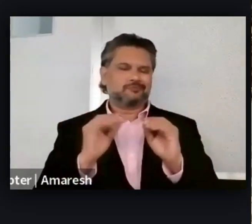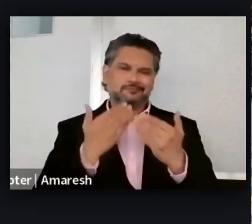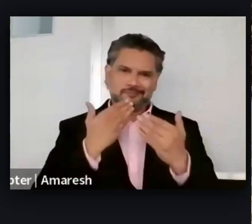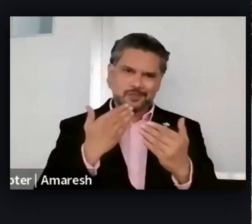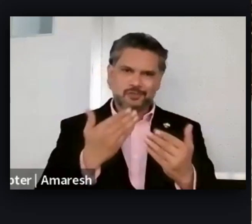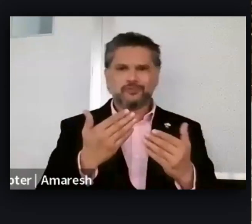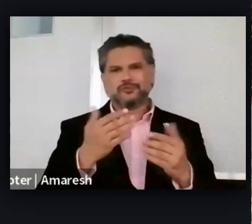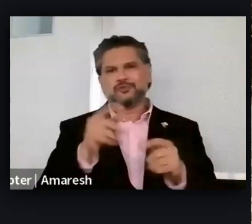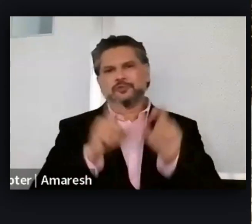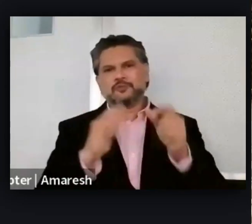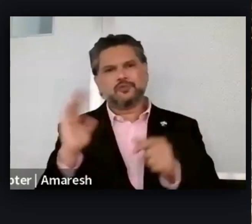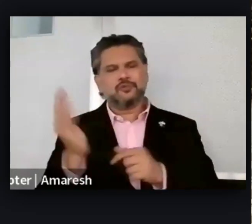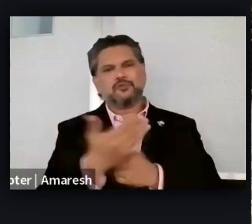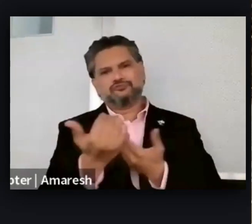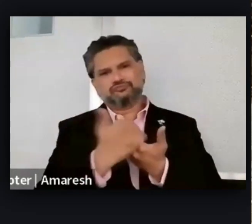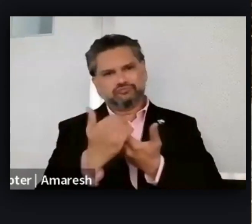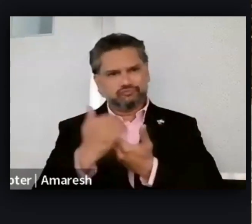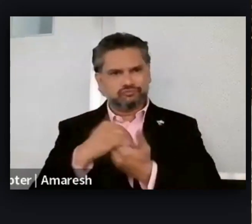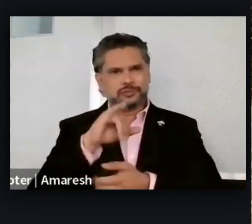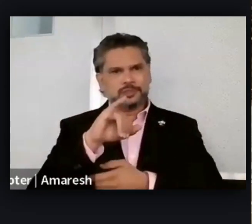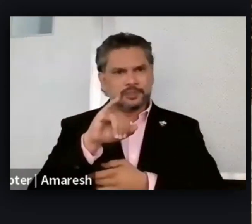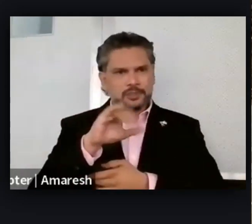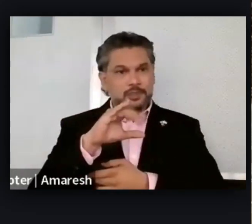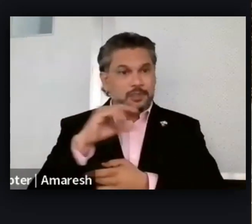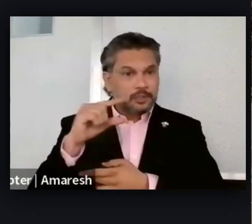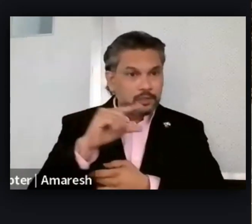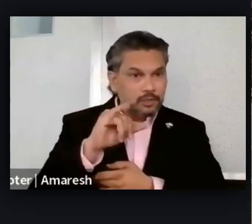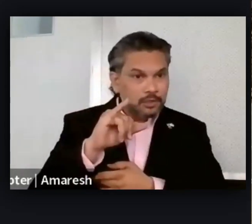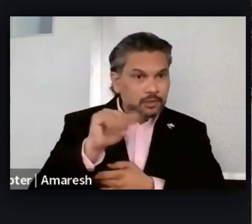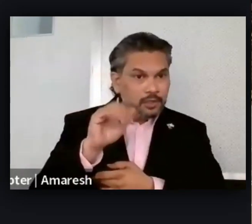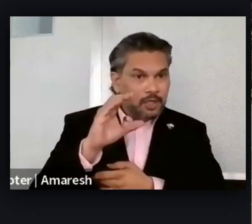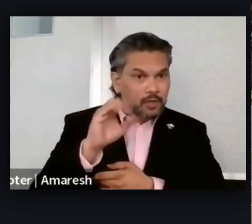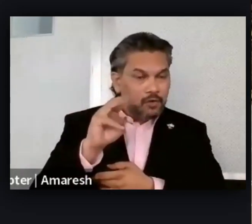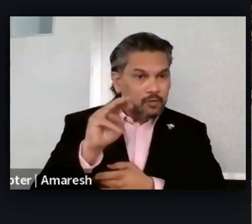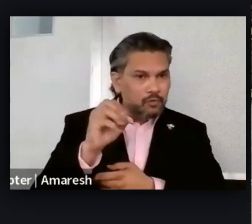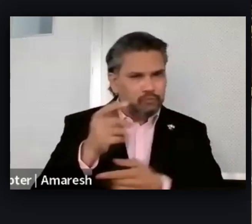Thank you very much, everyone, for joining us. Giacomo for wonderful moderation.